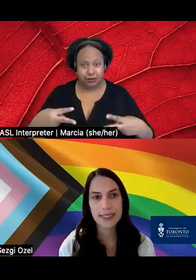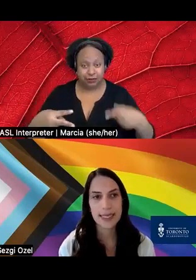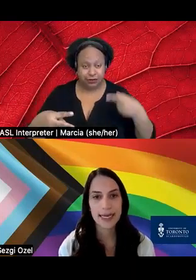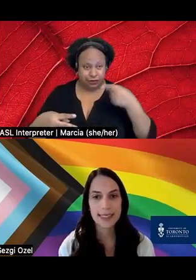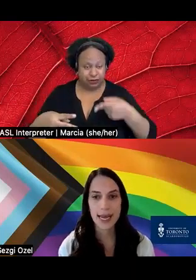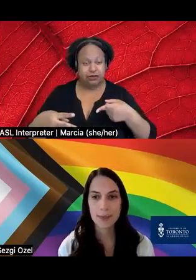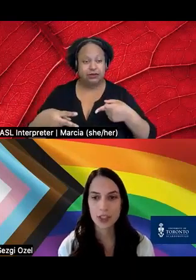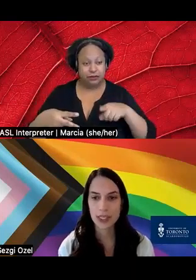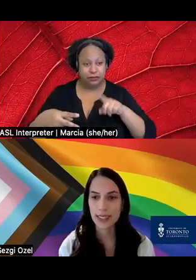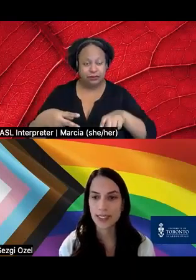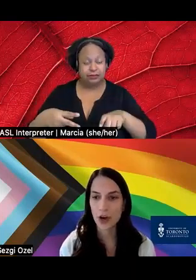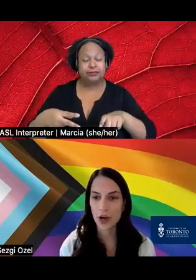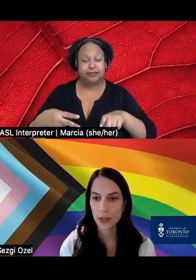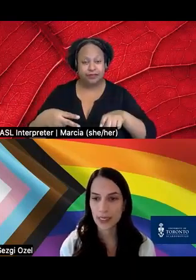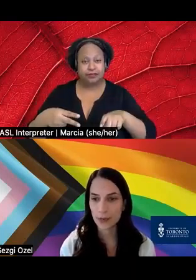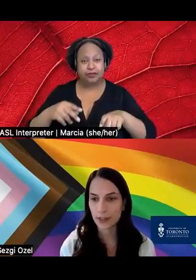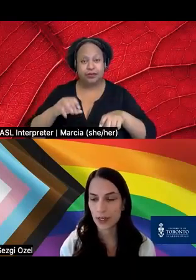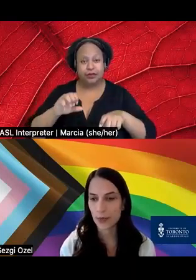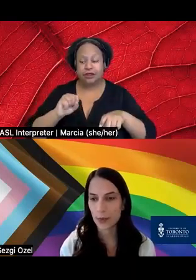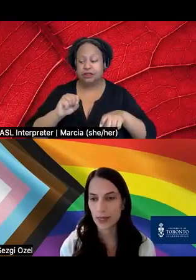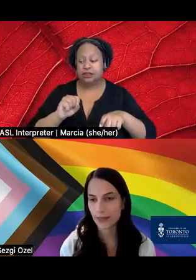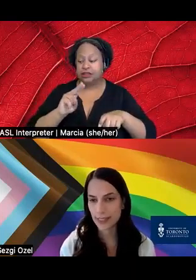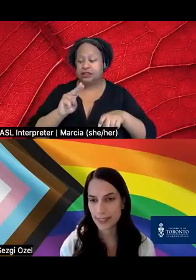Text captioning is auto enabled on mobile devices.